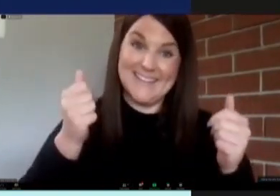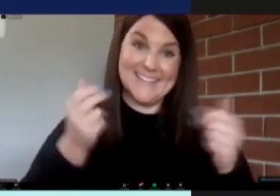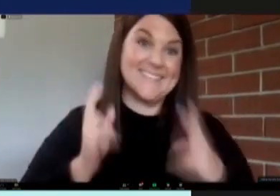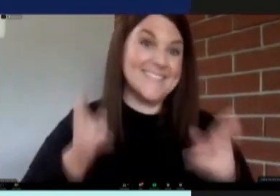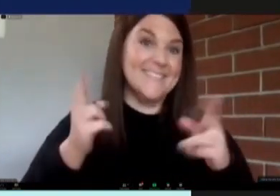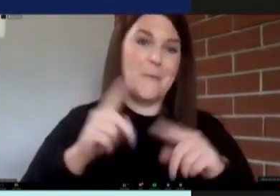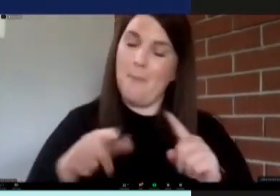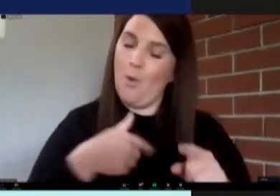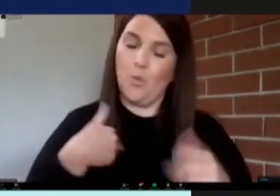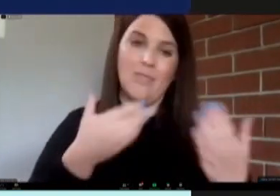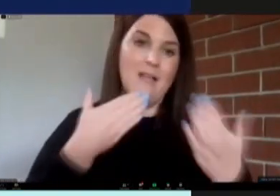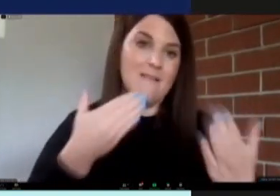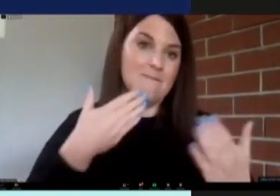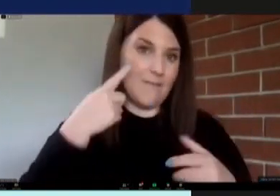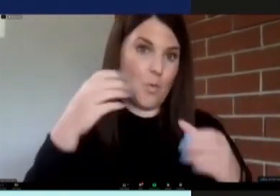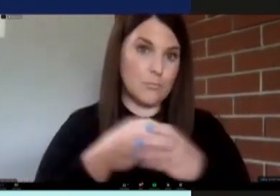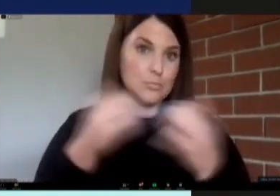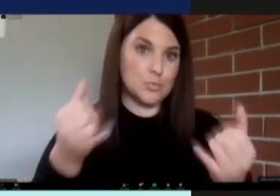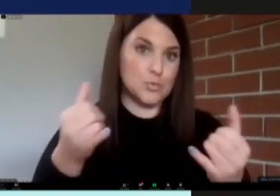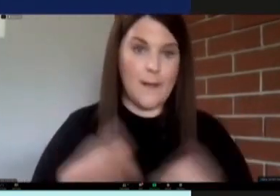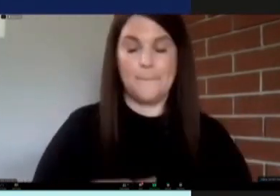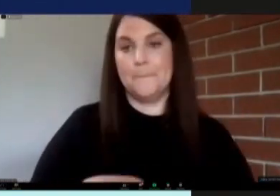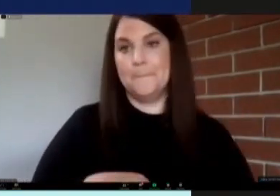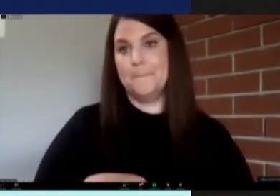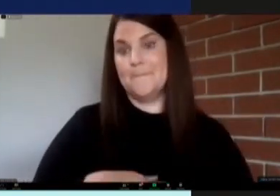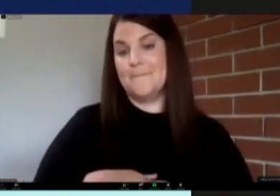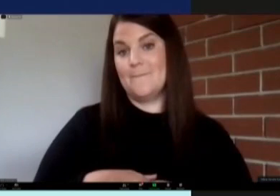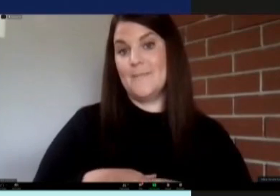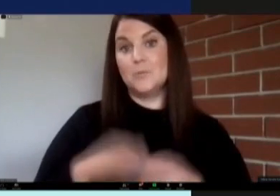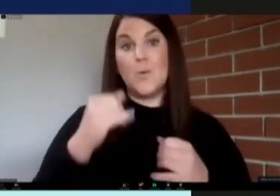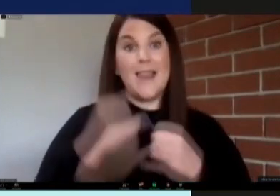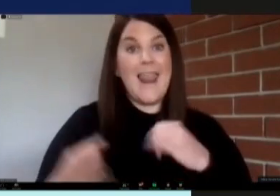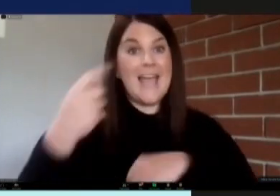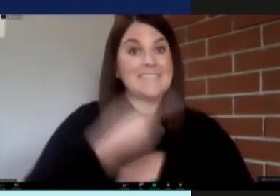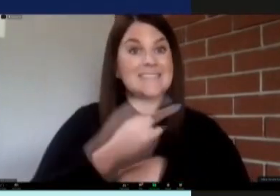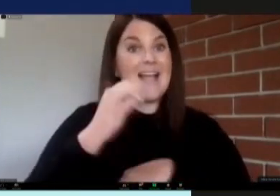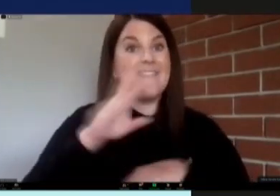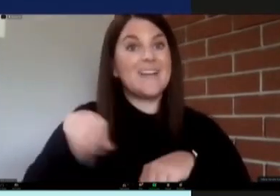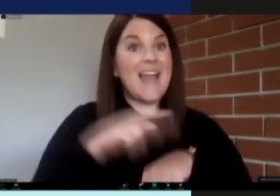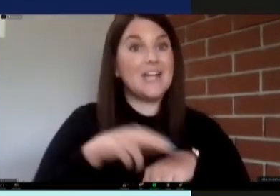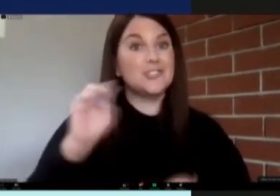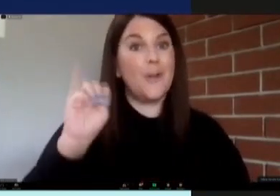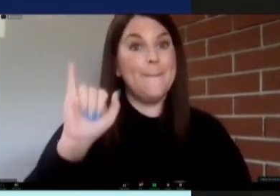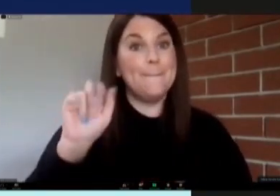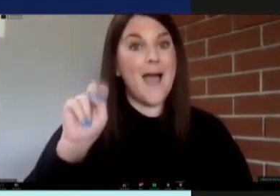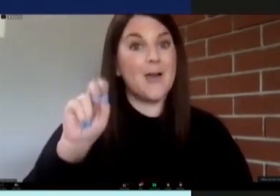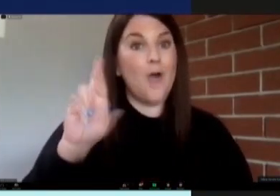So, on this, the last day of National Minority Health Month, and as we ready for Asian American,